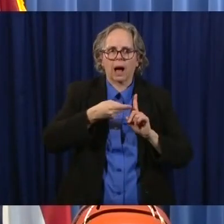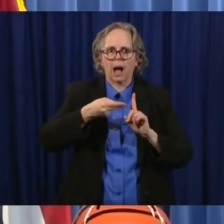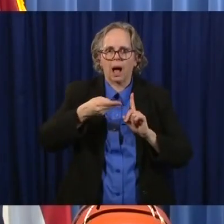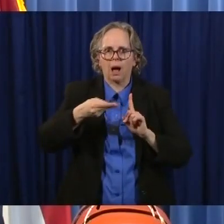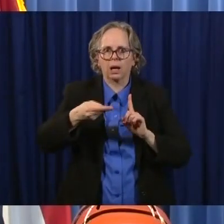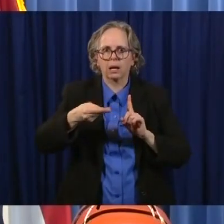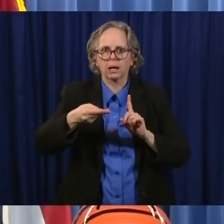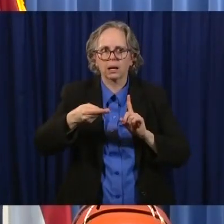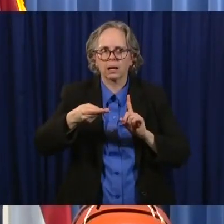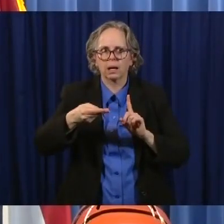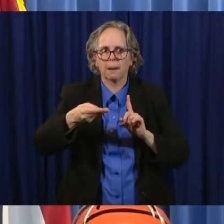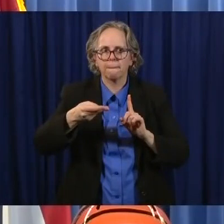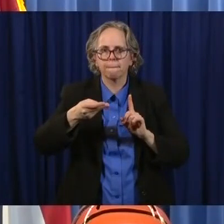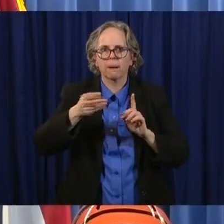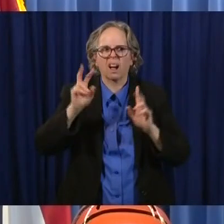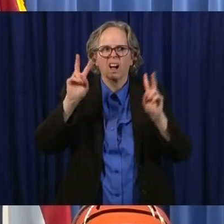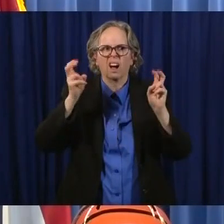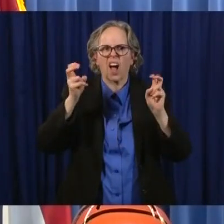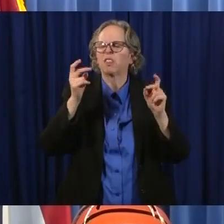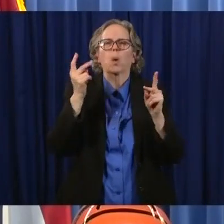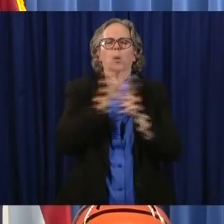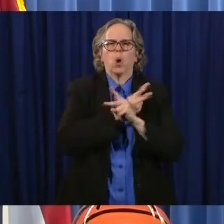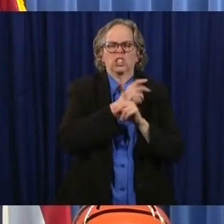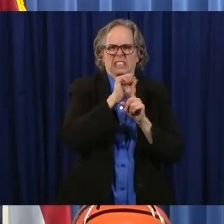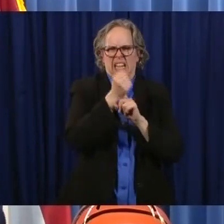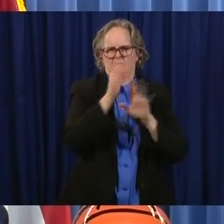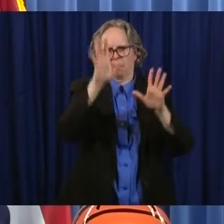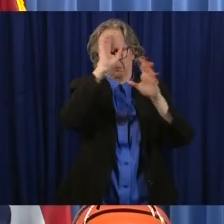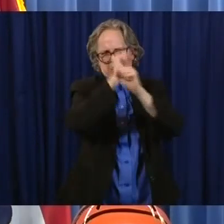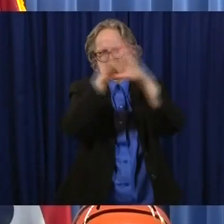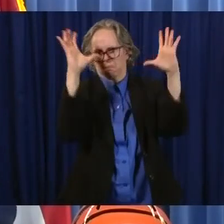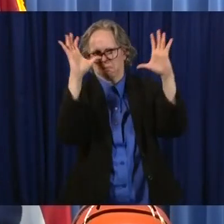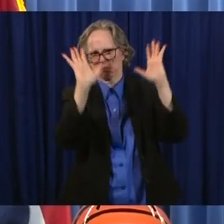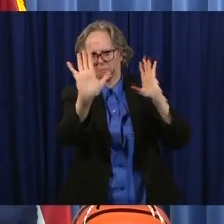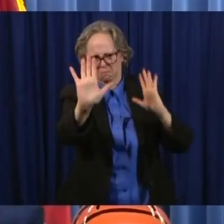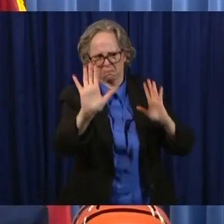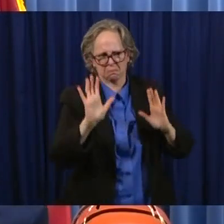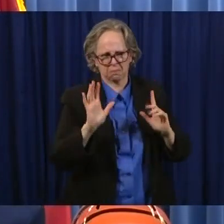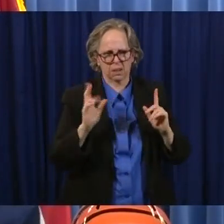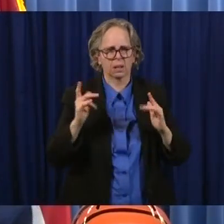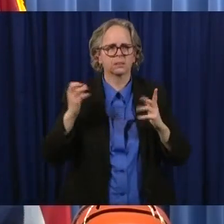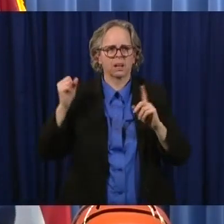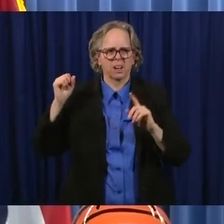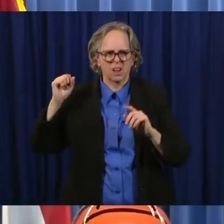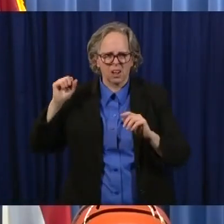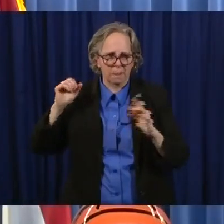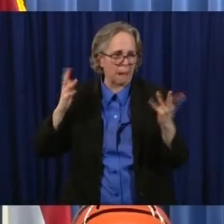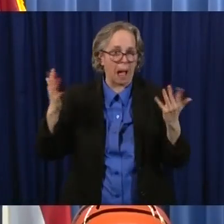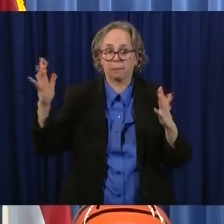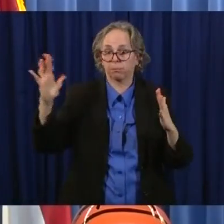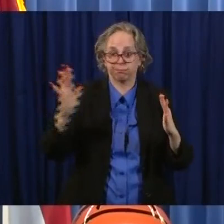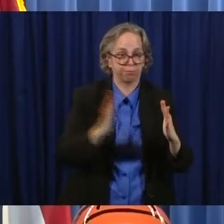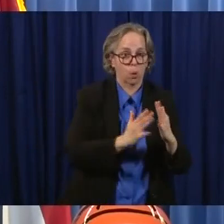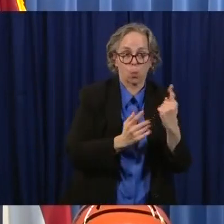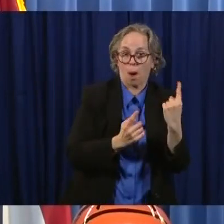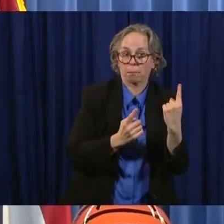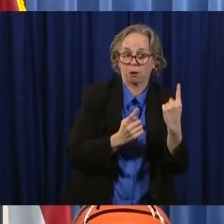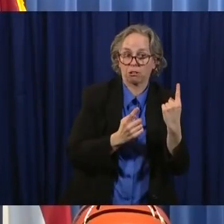THE ROOM AND THEY ARE ALL COUGHING AND THEY ARE NOT